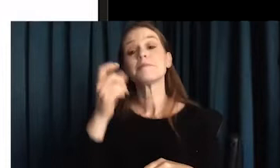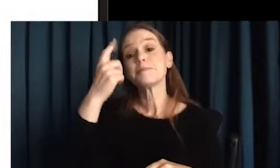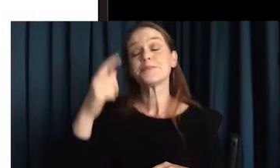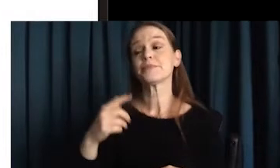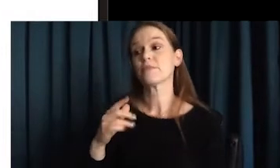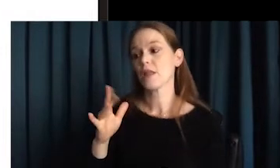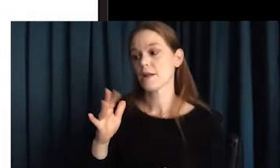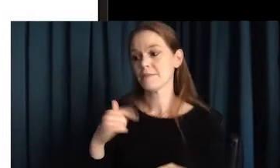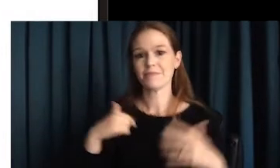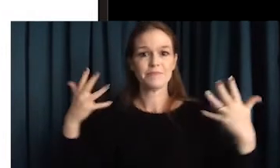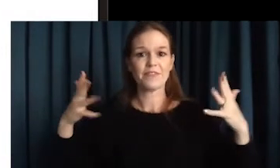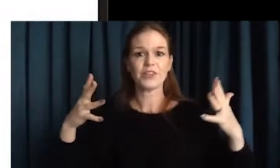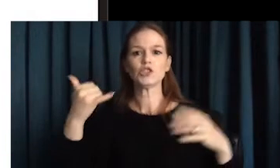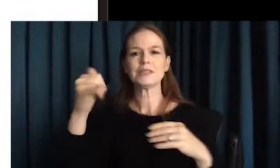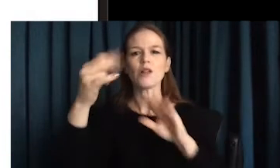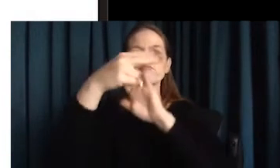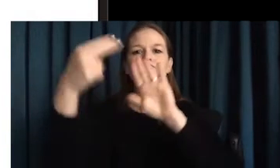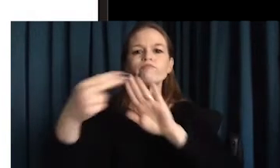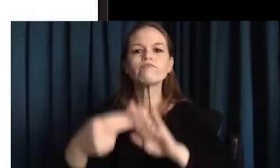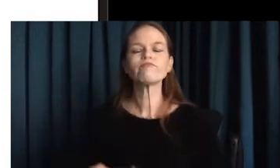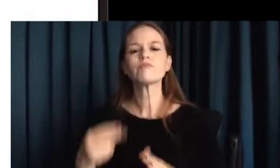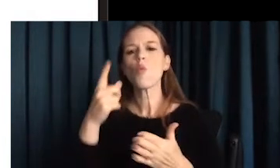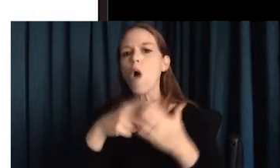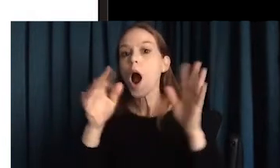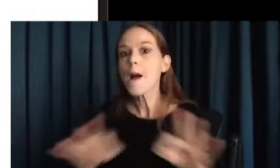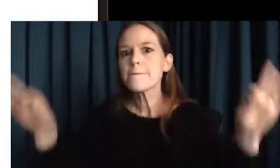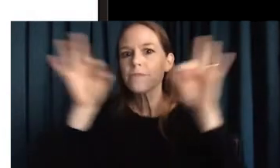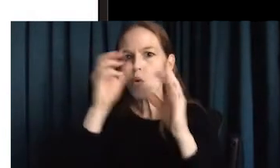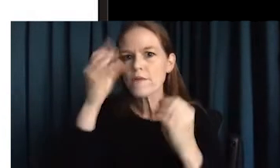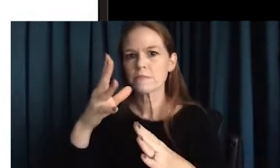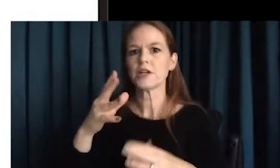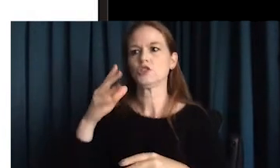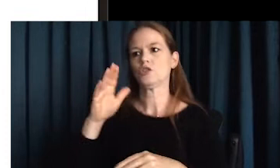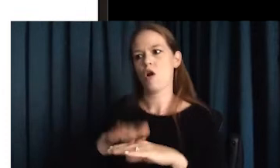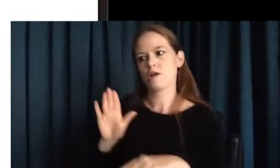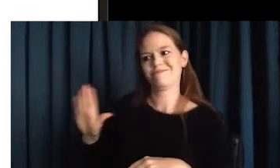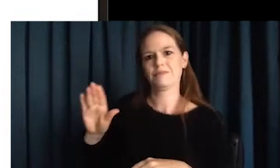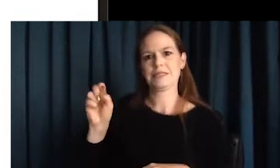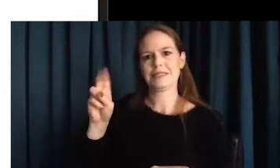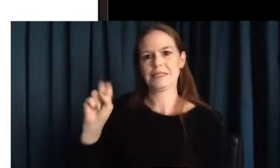some of the important information on this syllabus already. So this is the things that you'll want to be looking for.